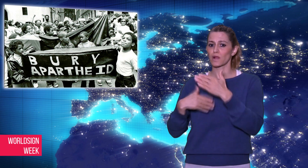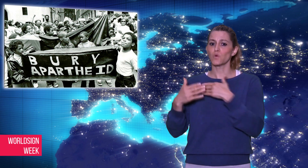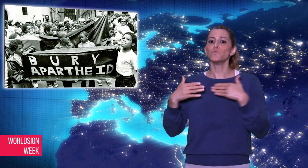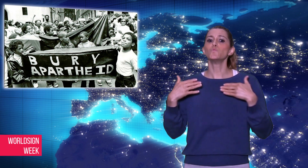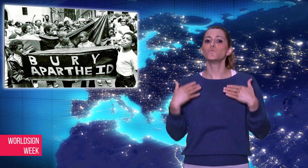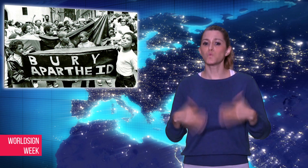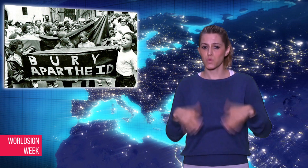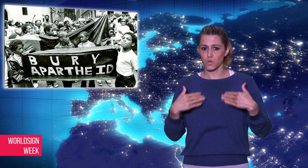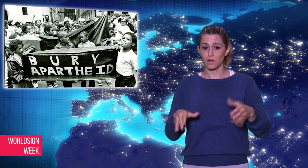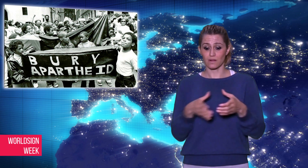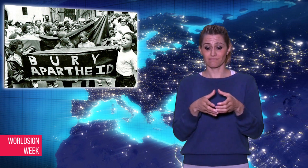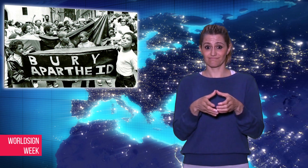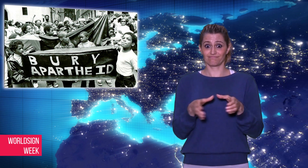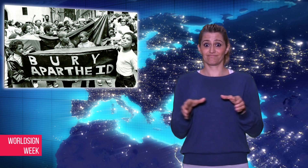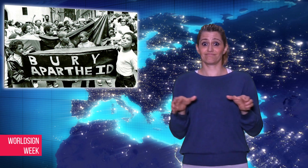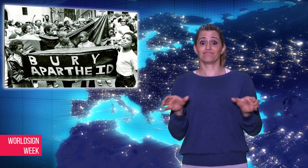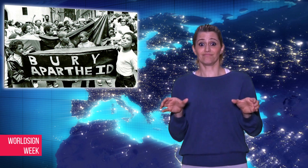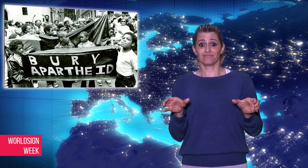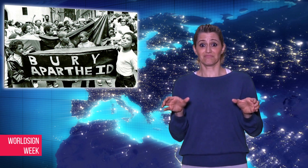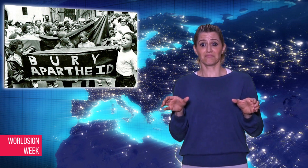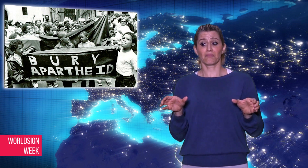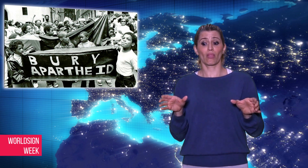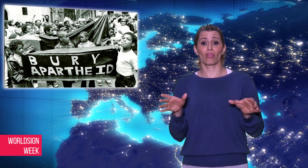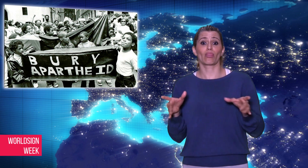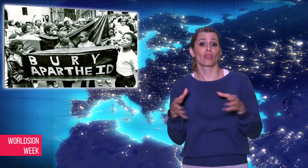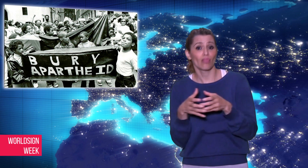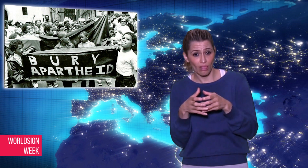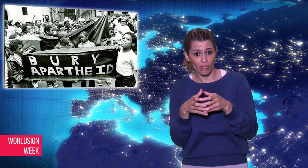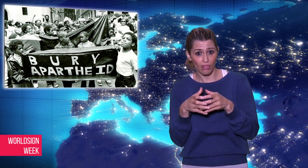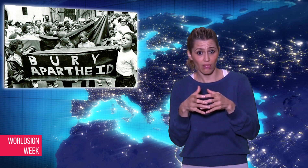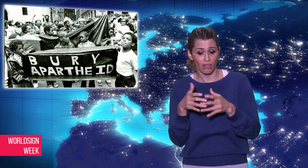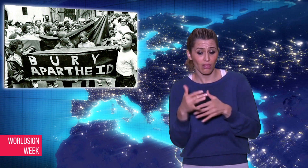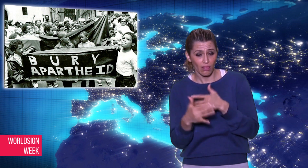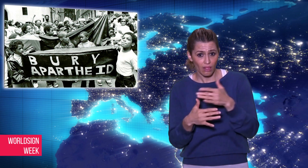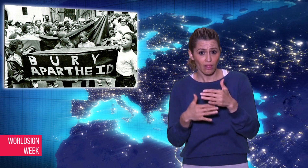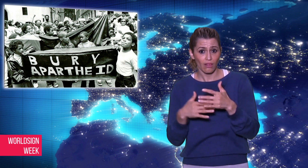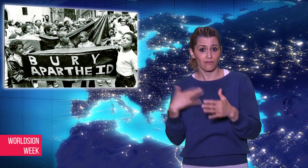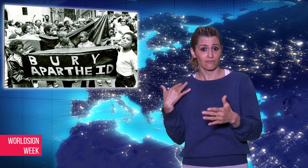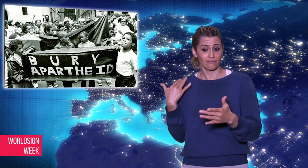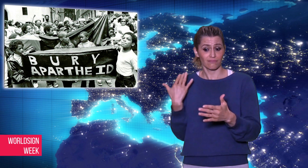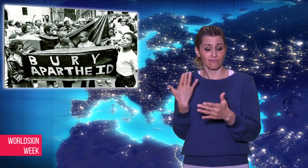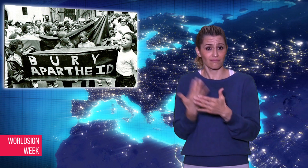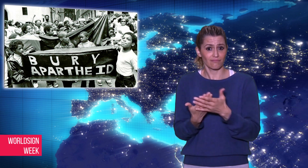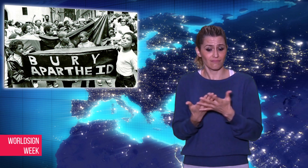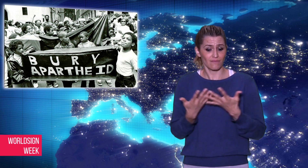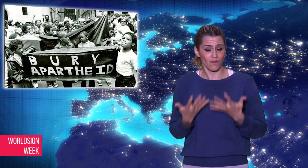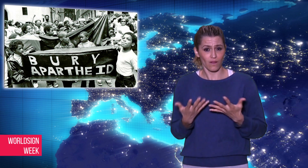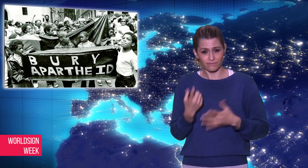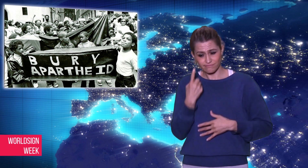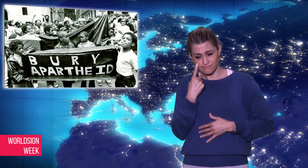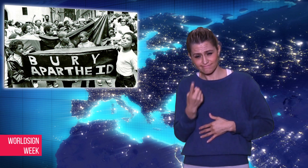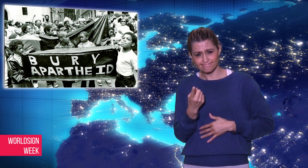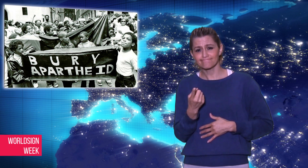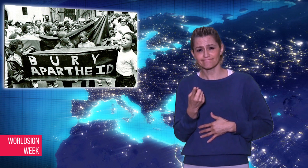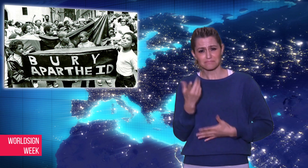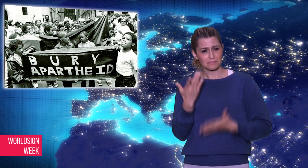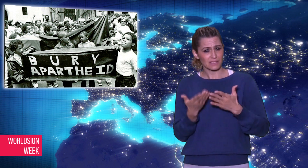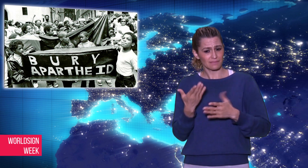of segretation may have played a role